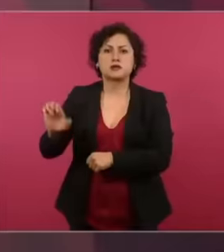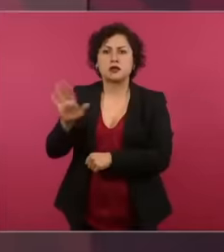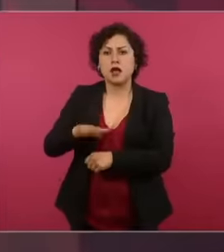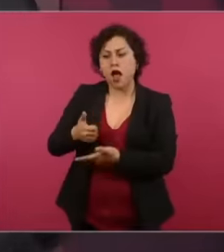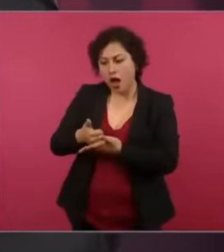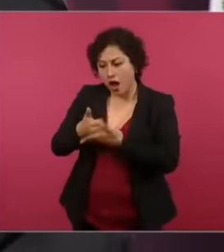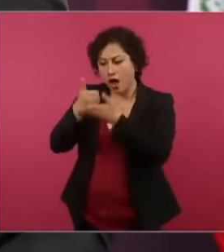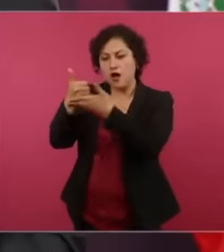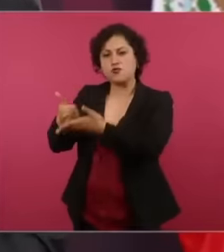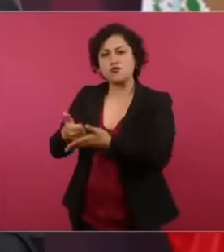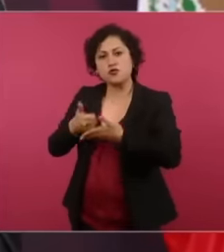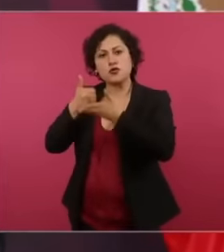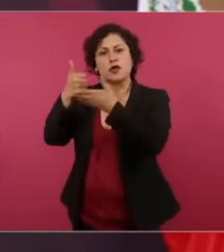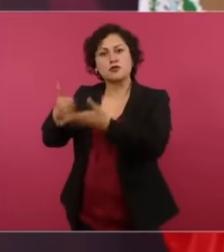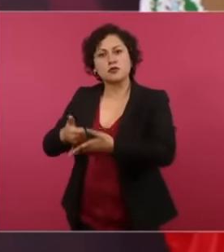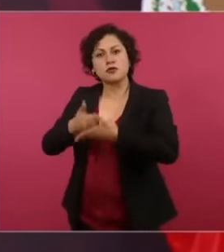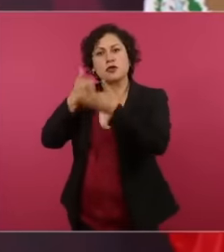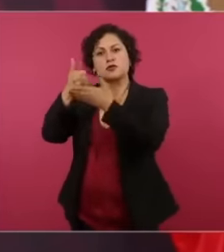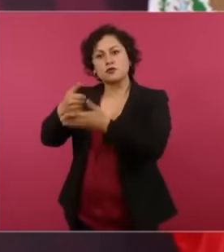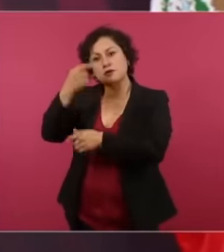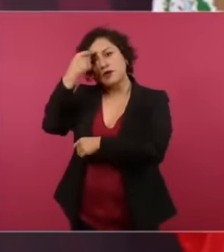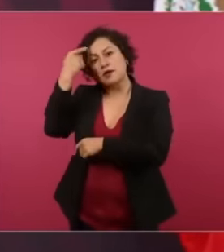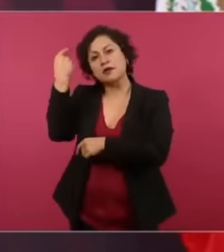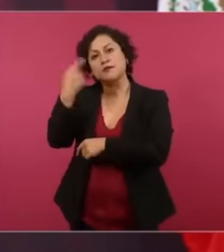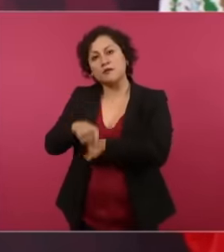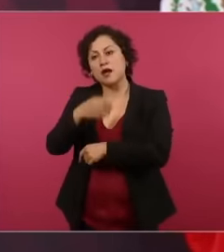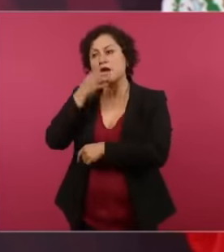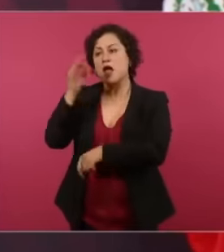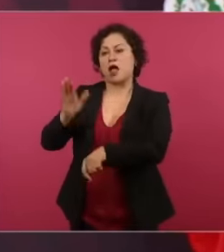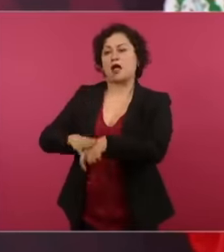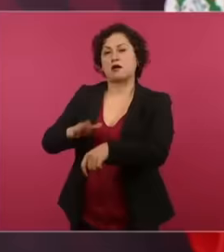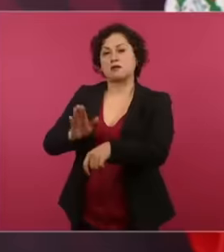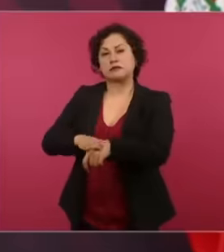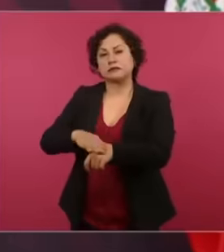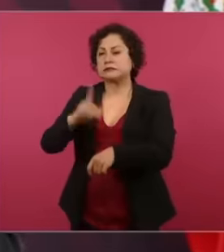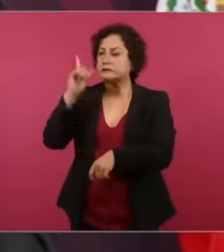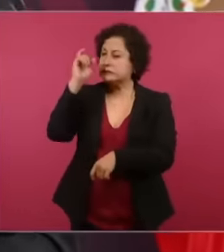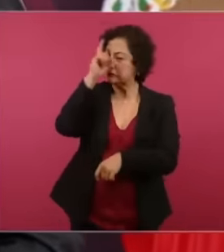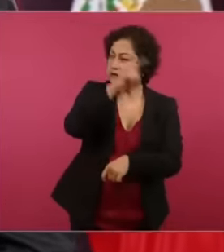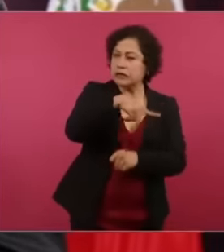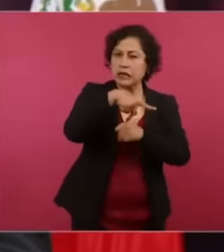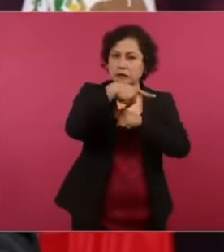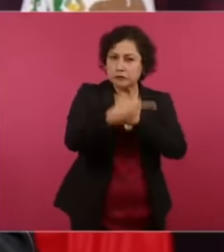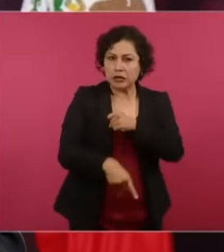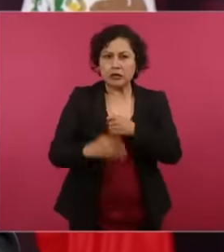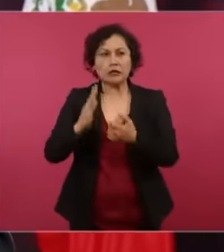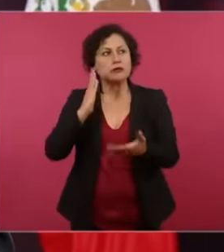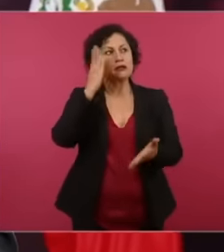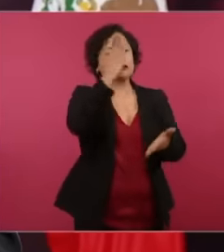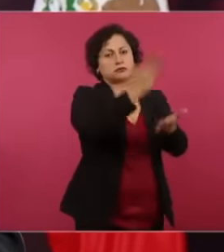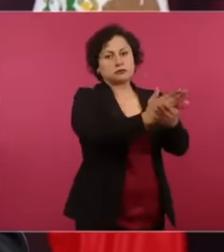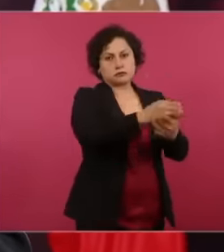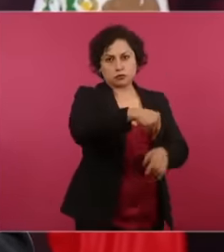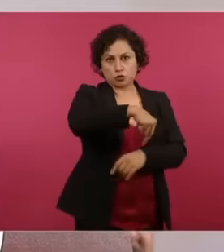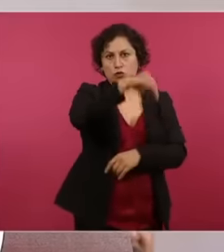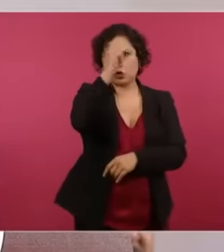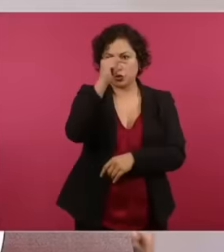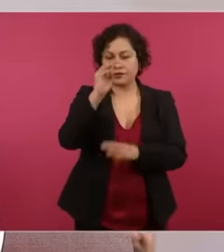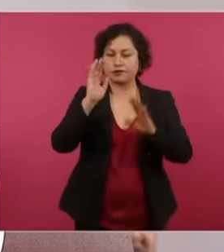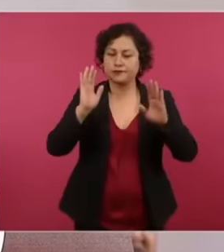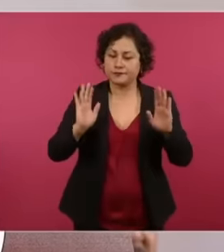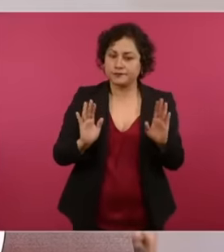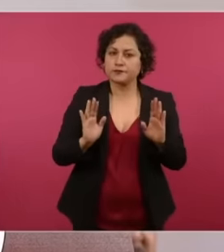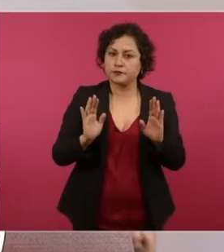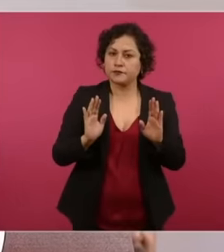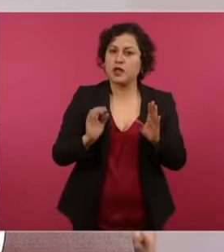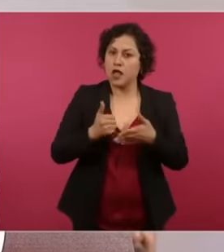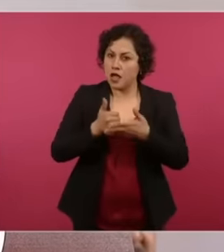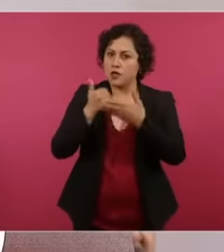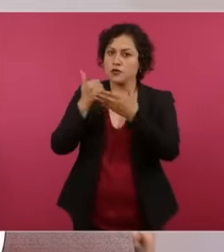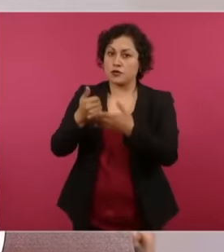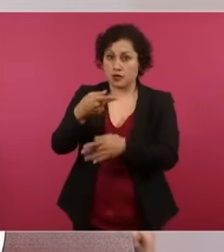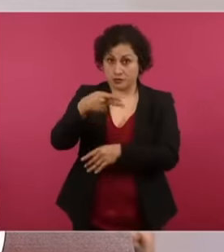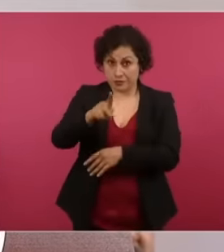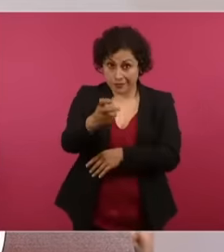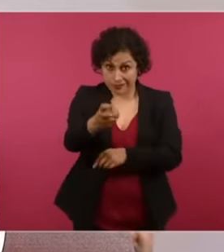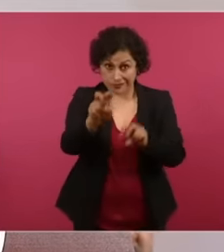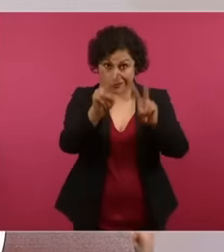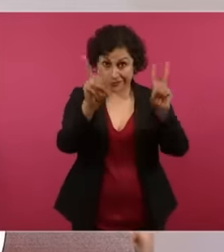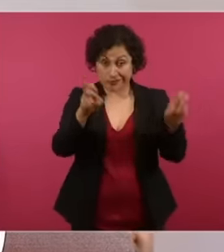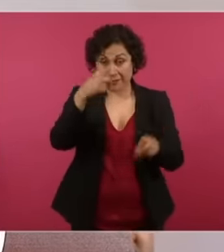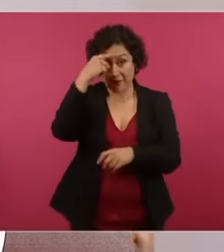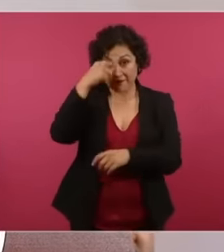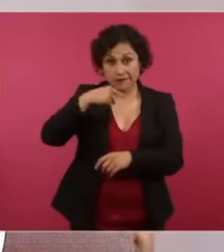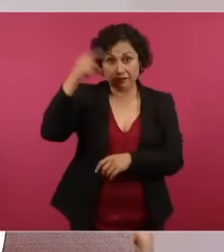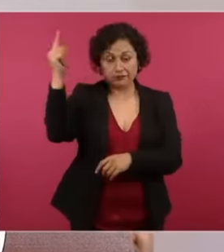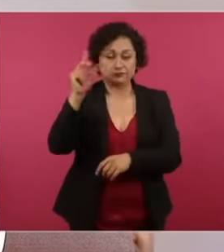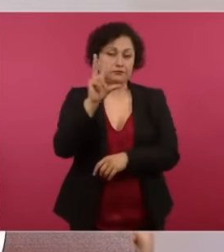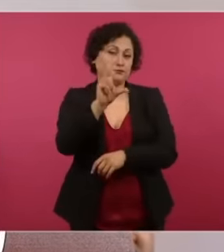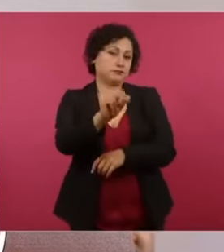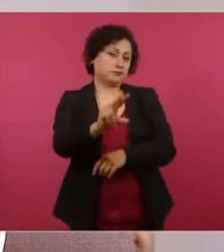reaching the northern border, nothing more than that it is not something simple, we even offer them